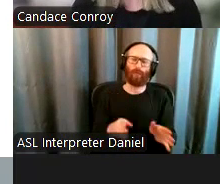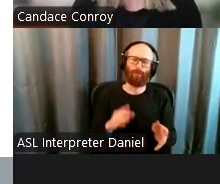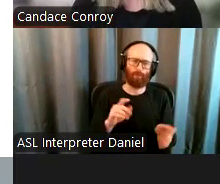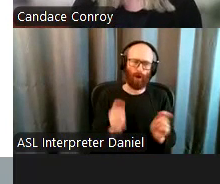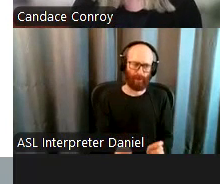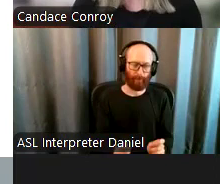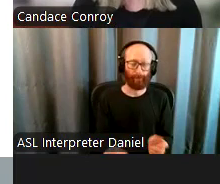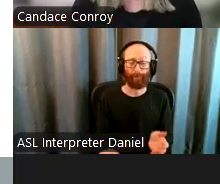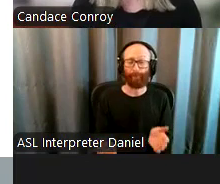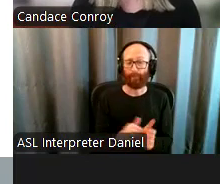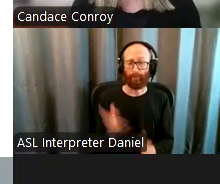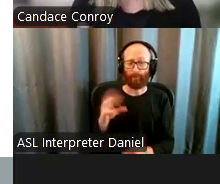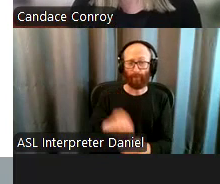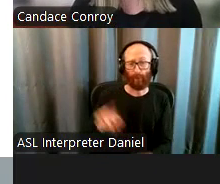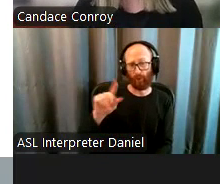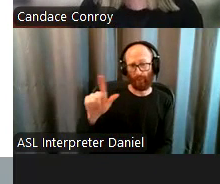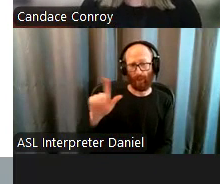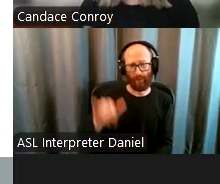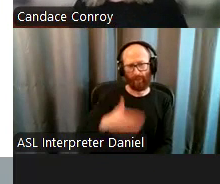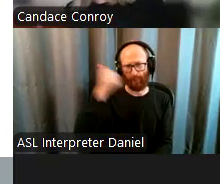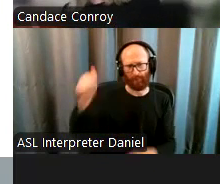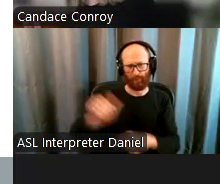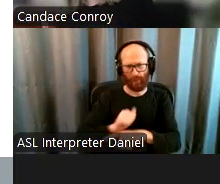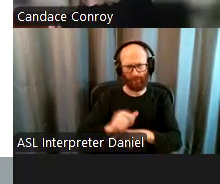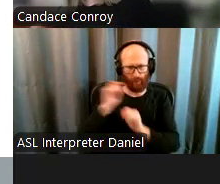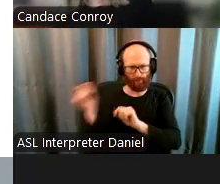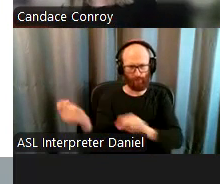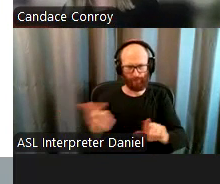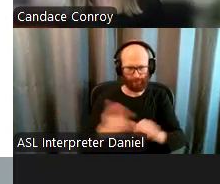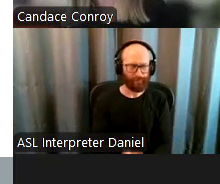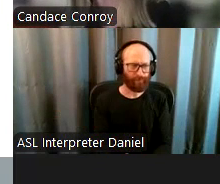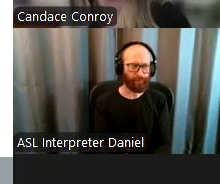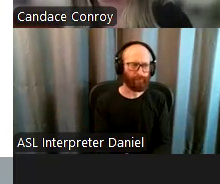great best practice for everyone. Two other examples and I should have mentioned this,